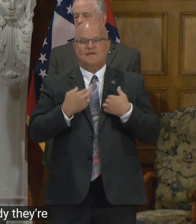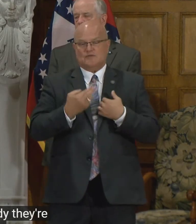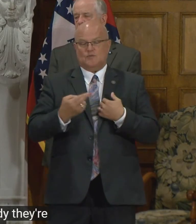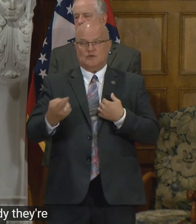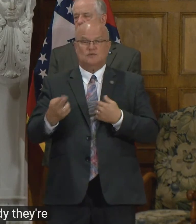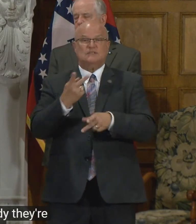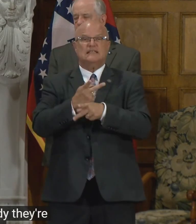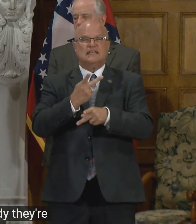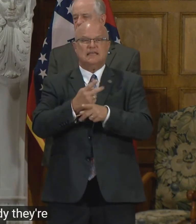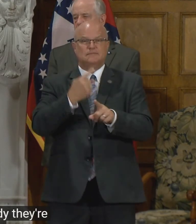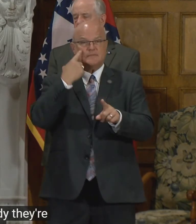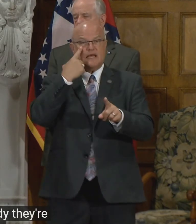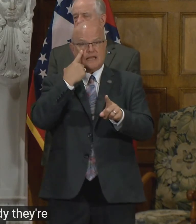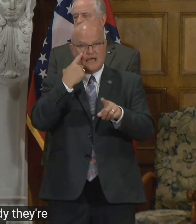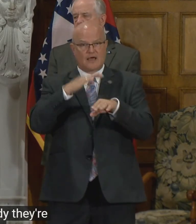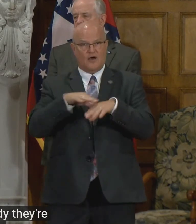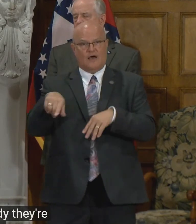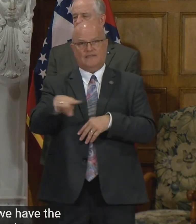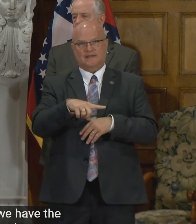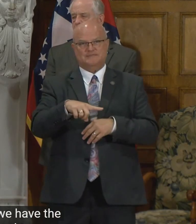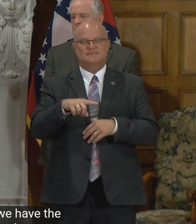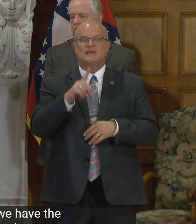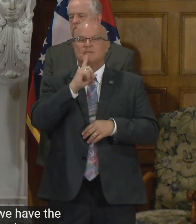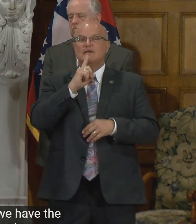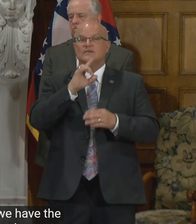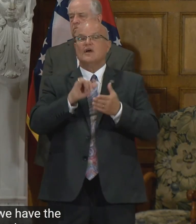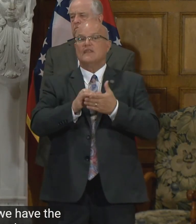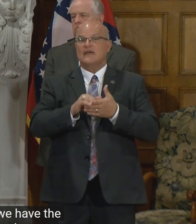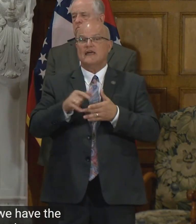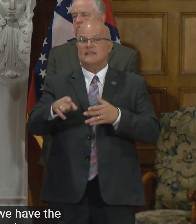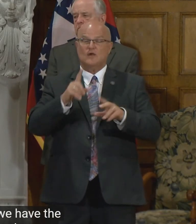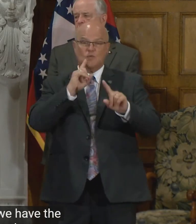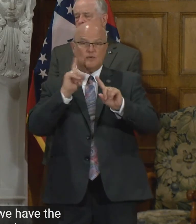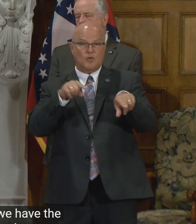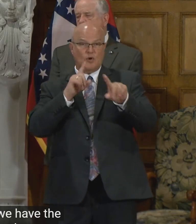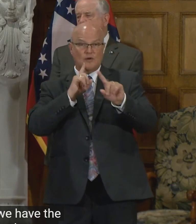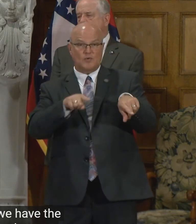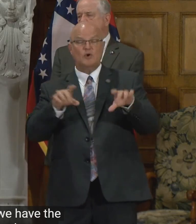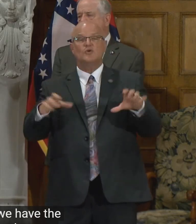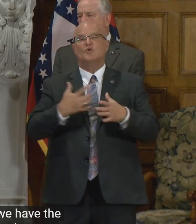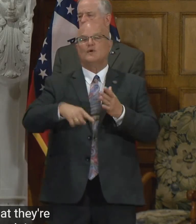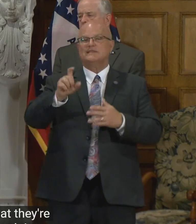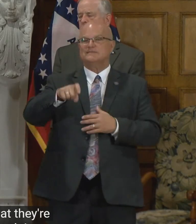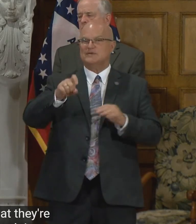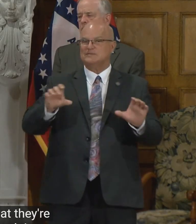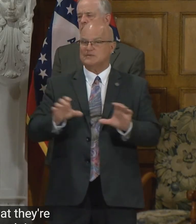resources to keep a good eye on them to make sure that they're reporting that they're doing what they're supposed to do.